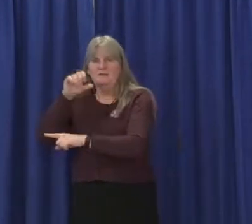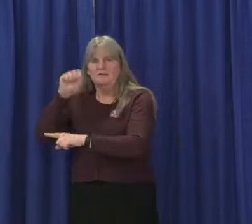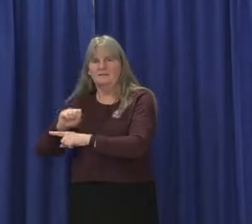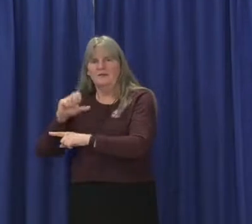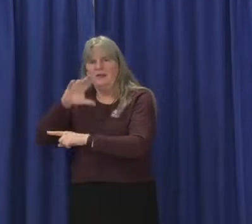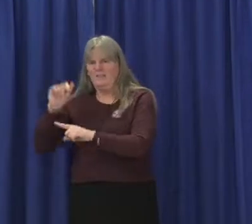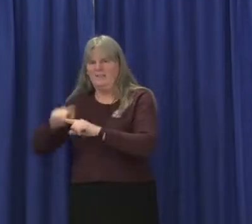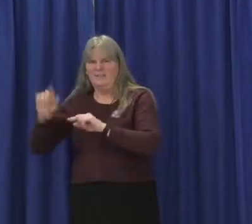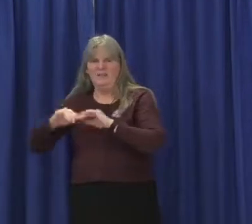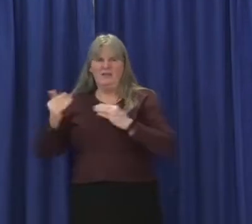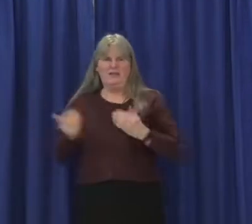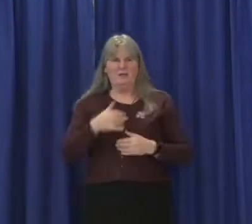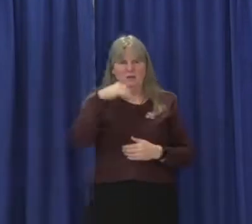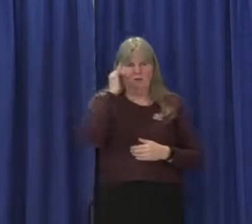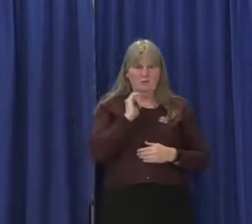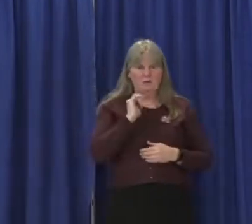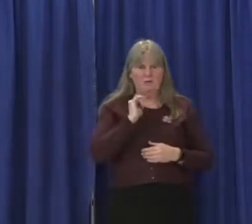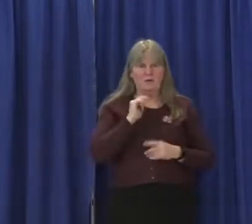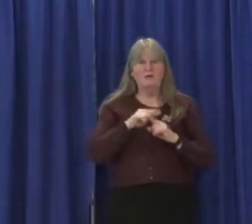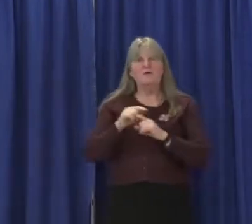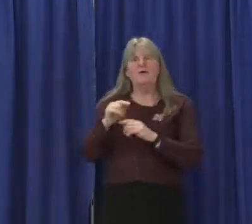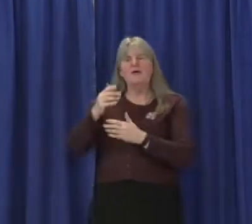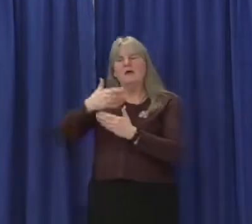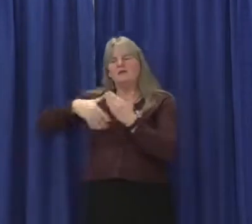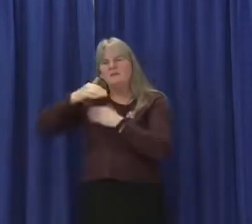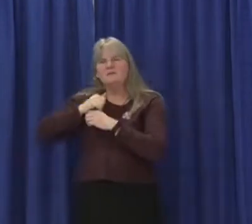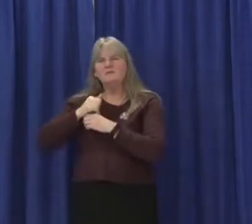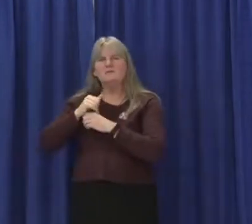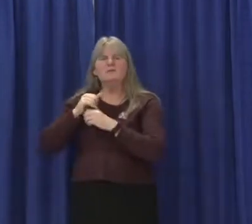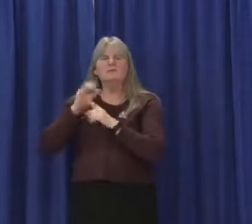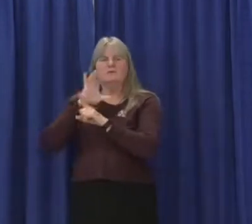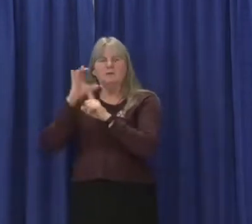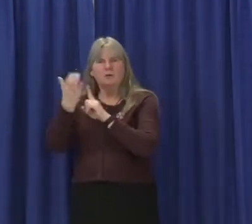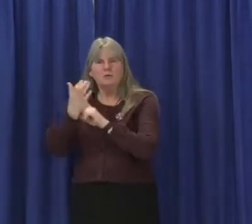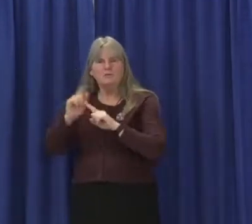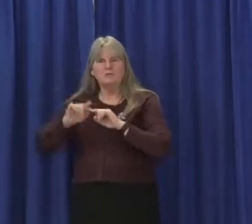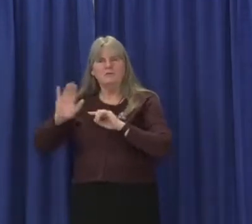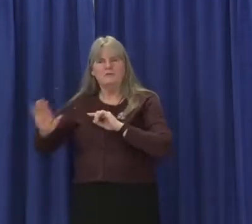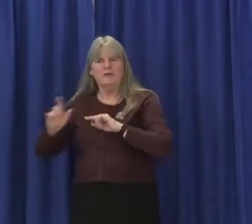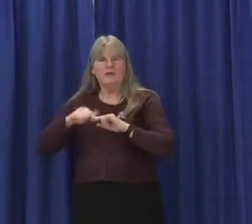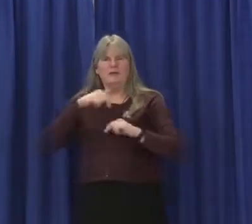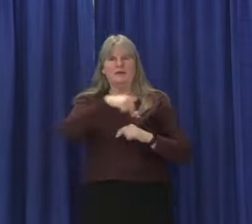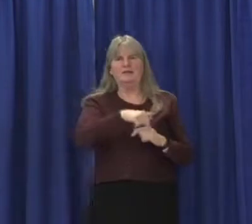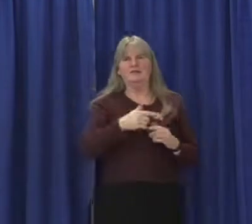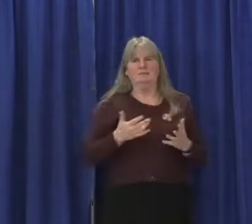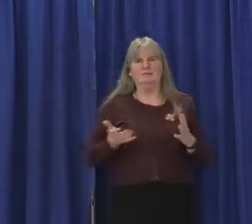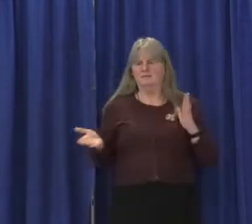And there's, of course, social, cultural, seasonal differences that are significant in disease spread.